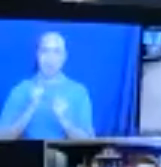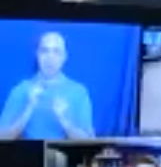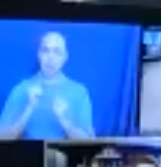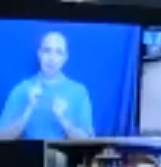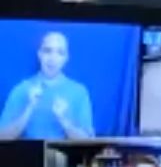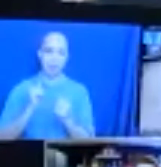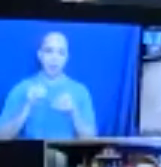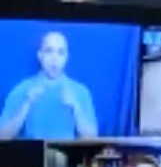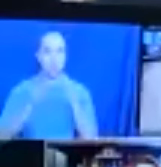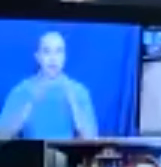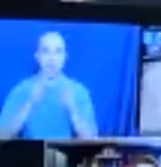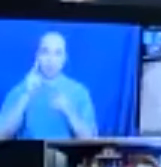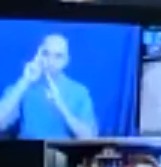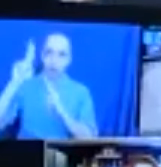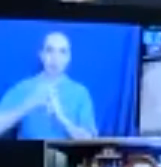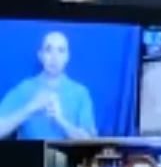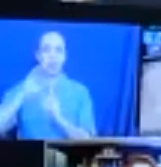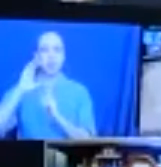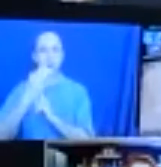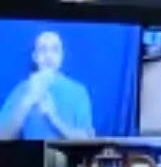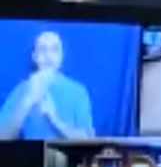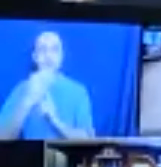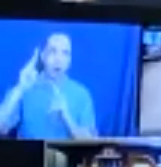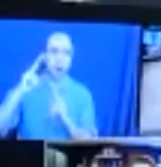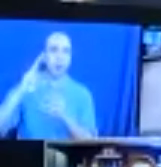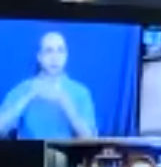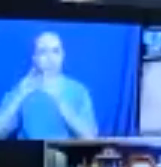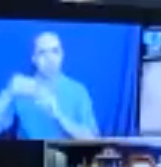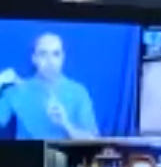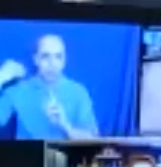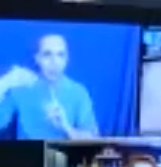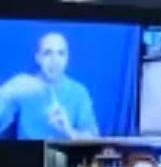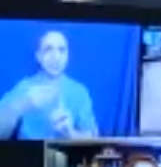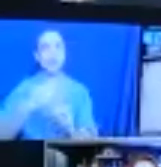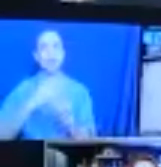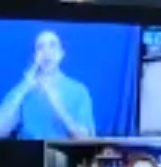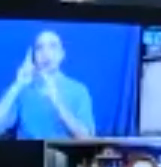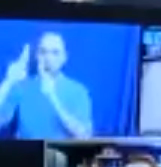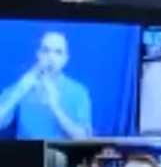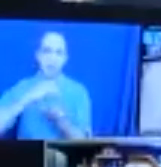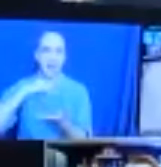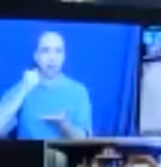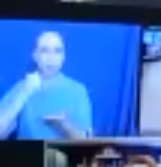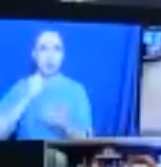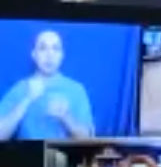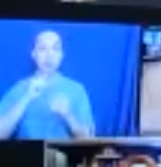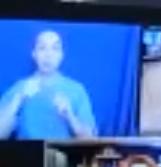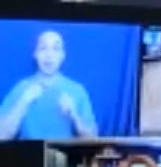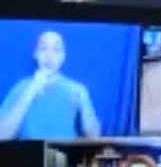THIS IS MY WAY OF HONORING MY CULTURE, HONORING THE STORIES OF MY ELDERS. SO WHEN I TEACH THE YOUNG